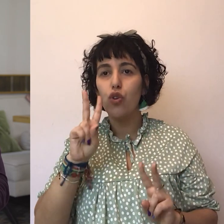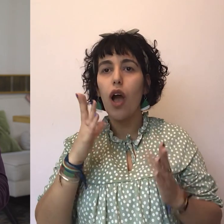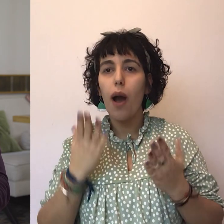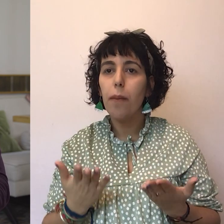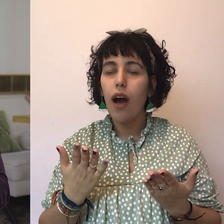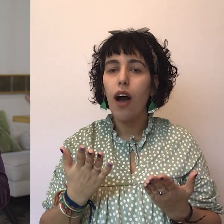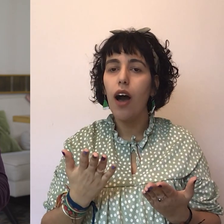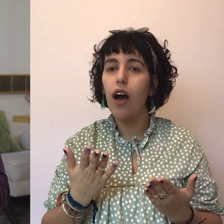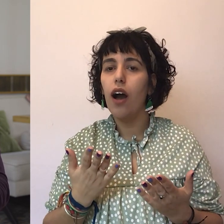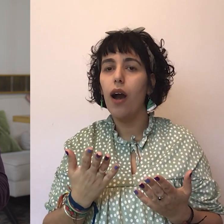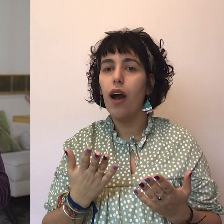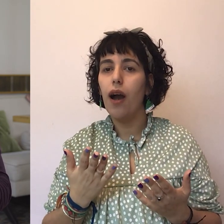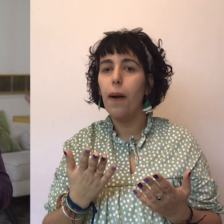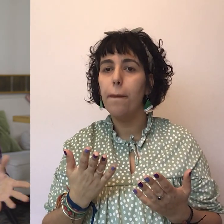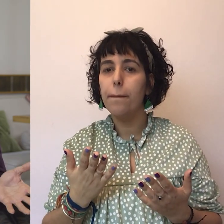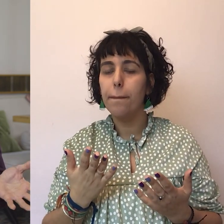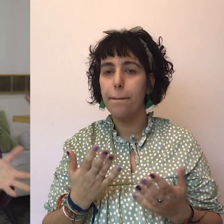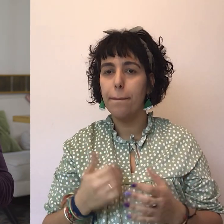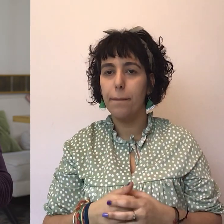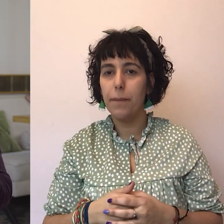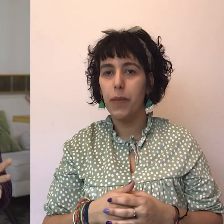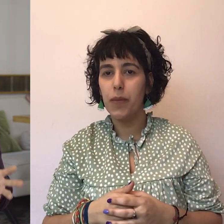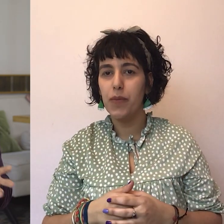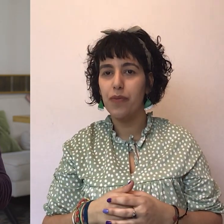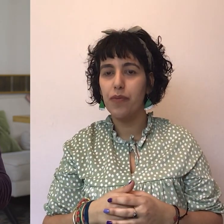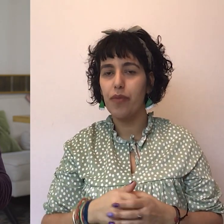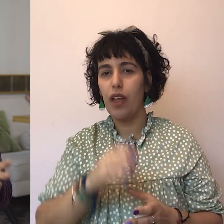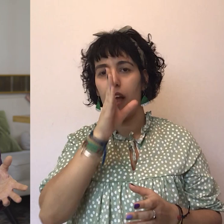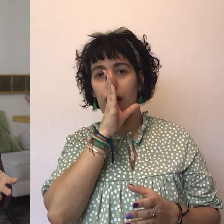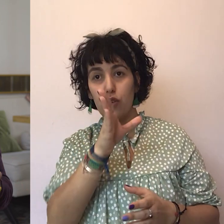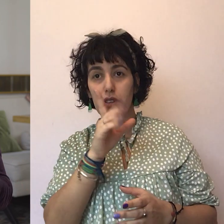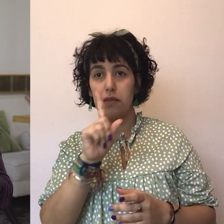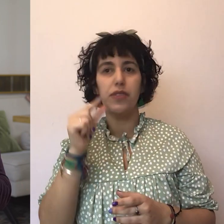There are some things that sport brought to me